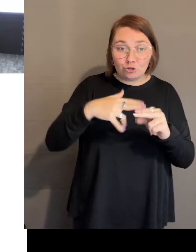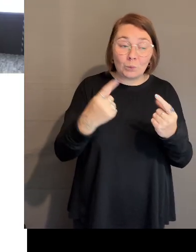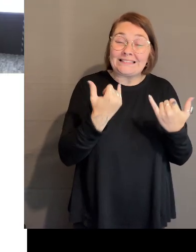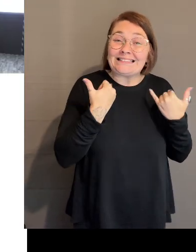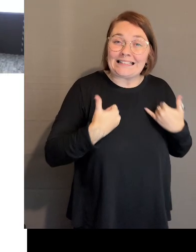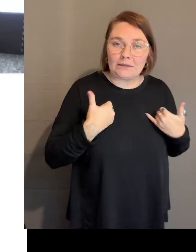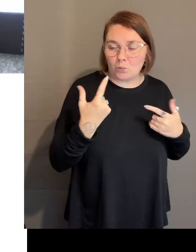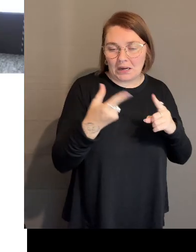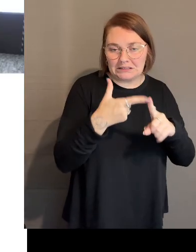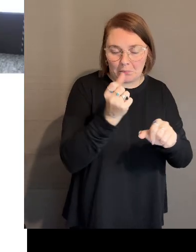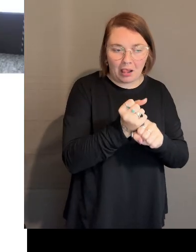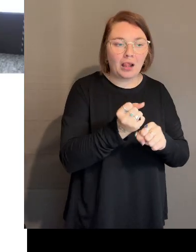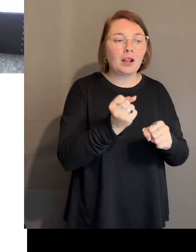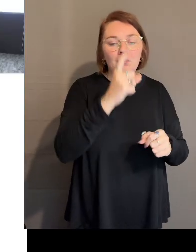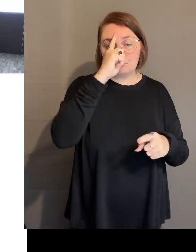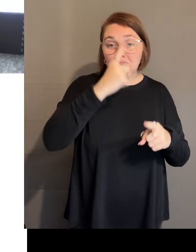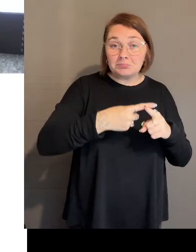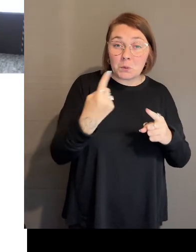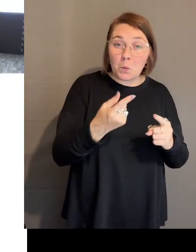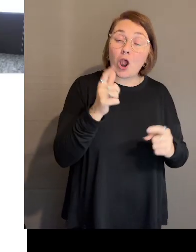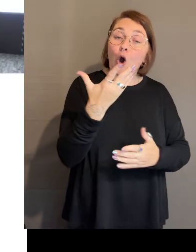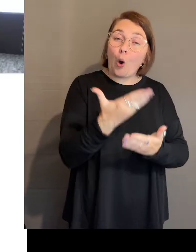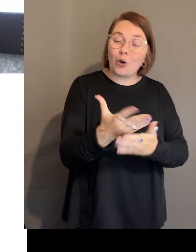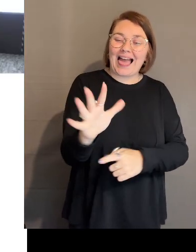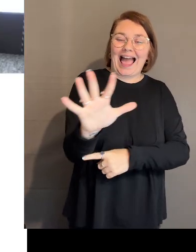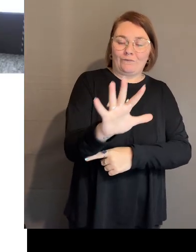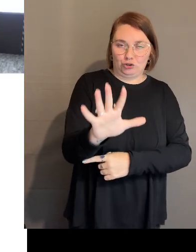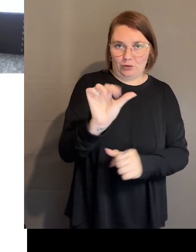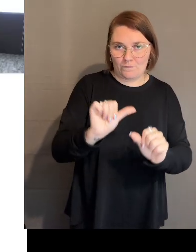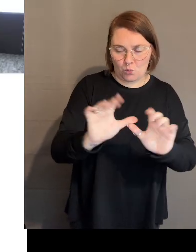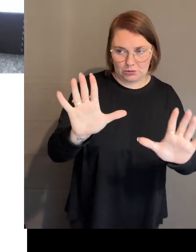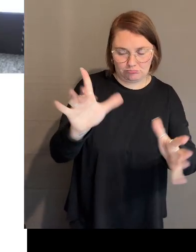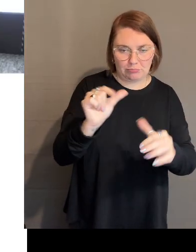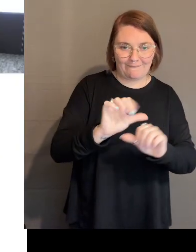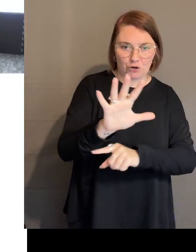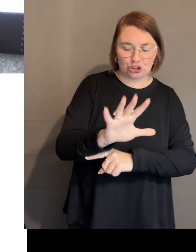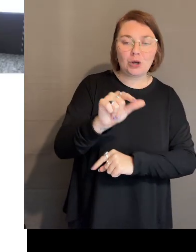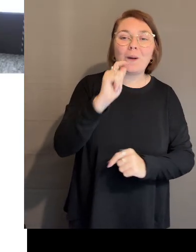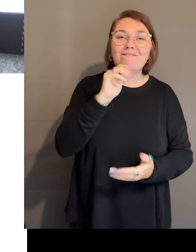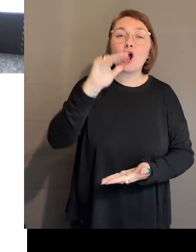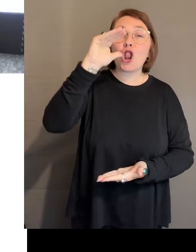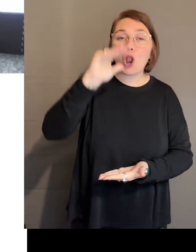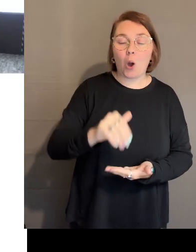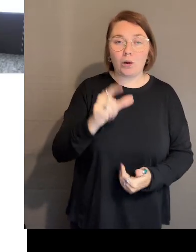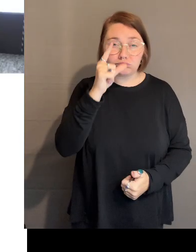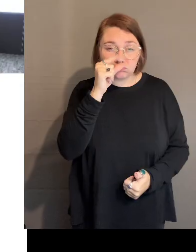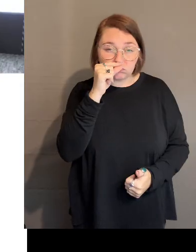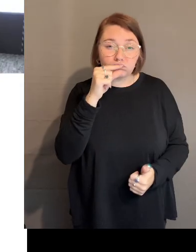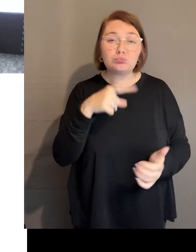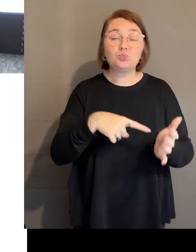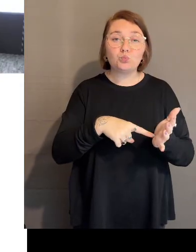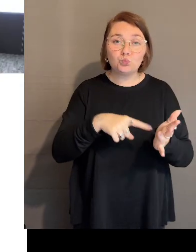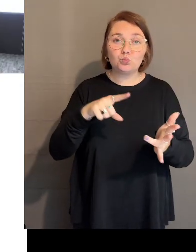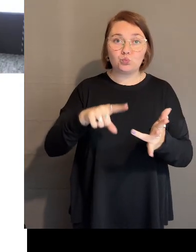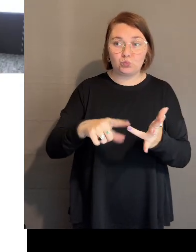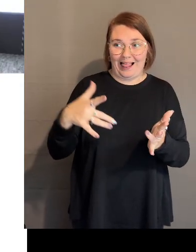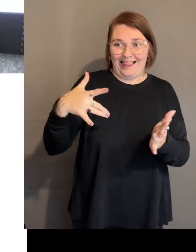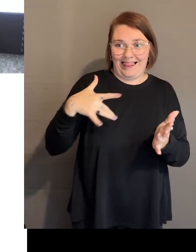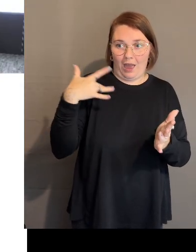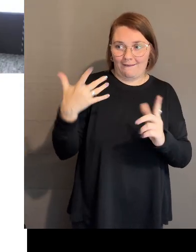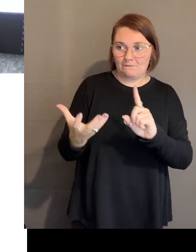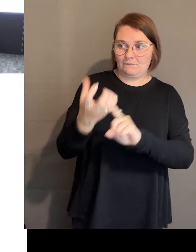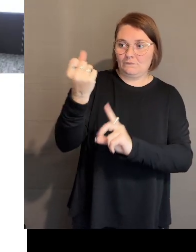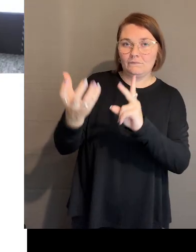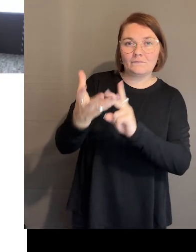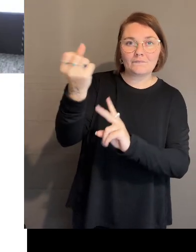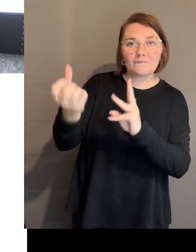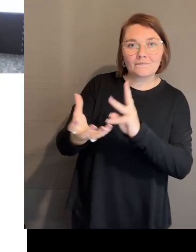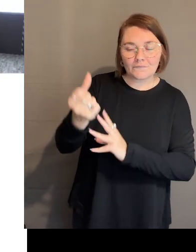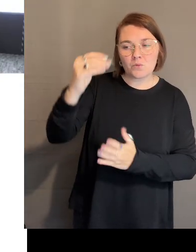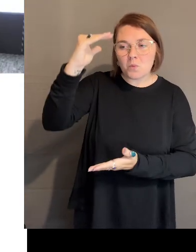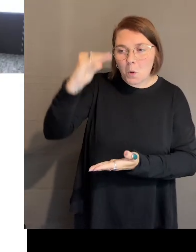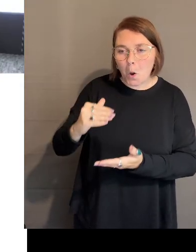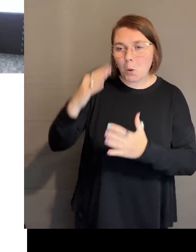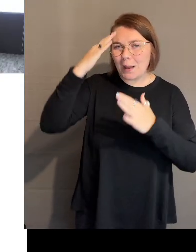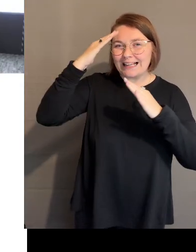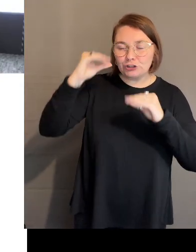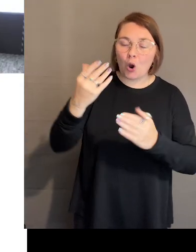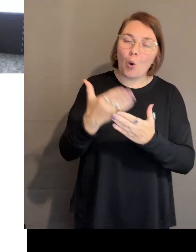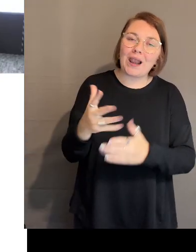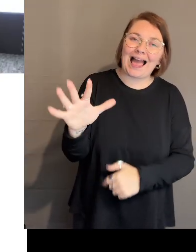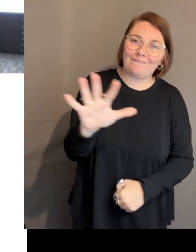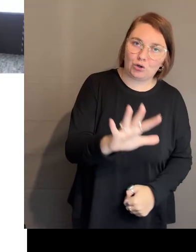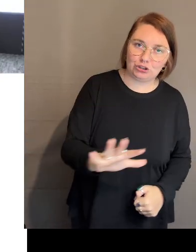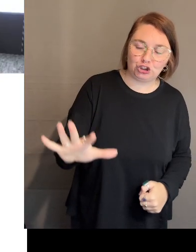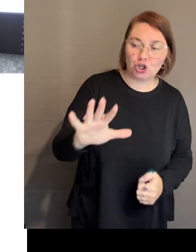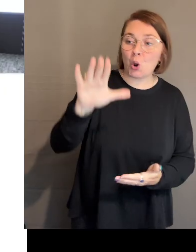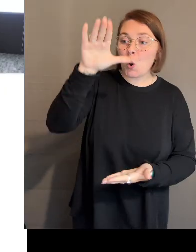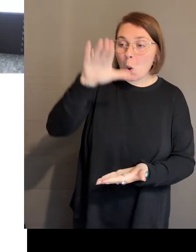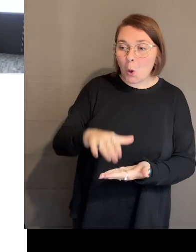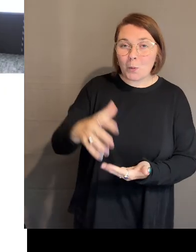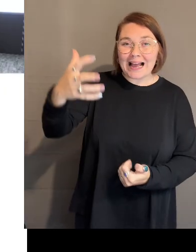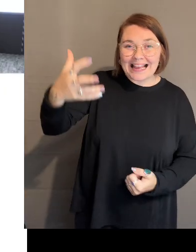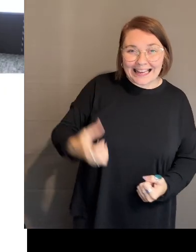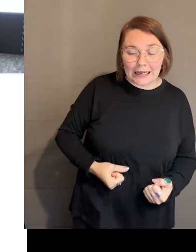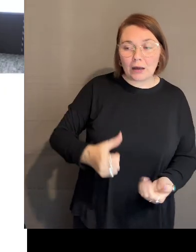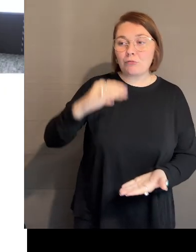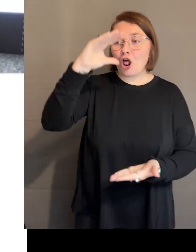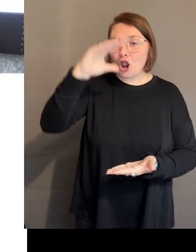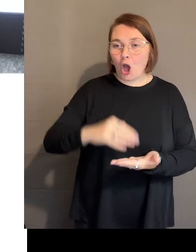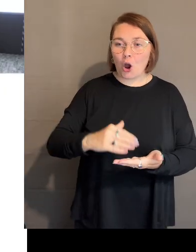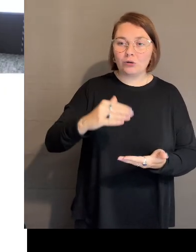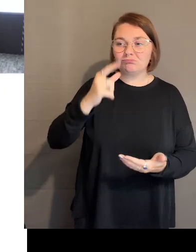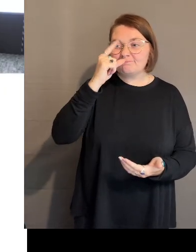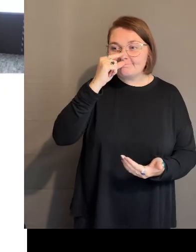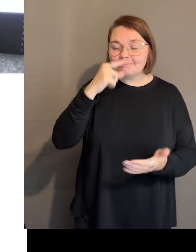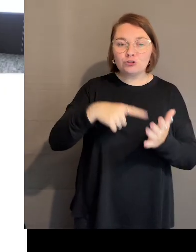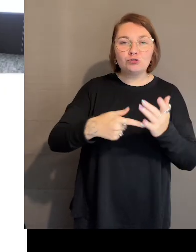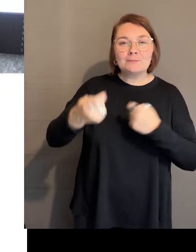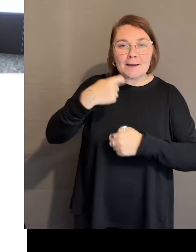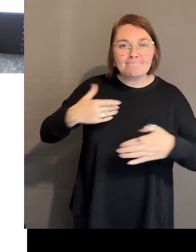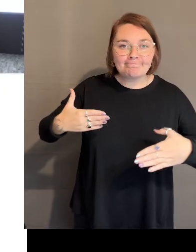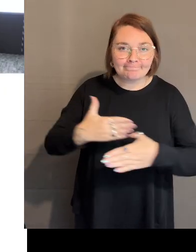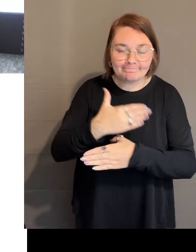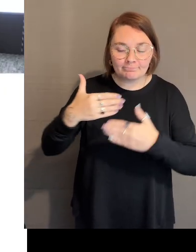sick, for example, will have, on average now, of course, lower probability of lifetime achievement. They will have lower education on average, lower income, less likely to be employed. So.